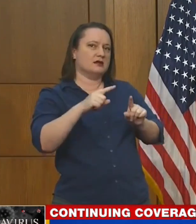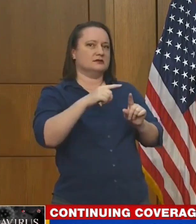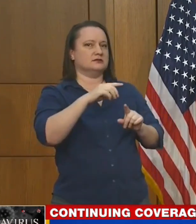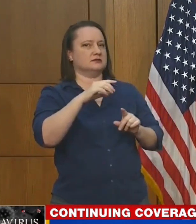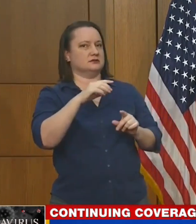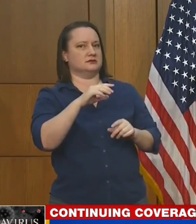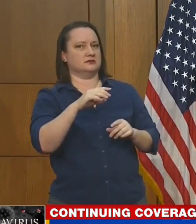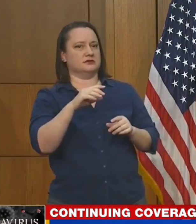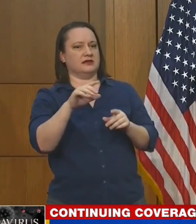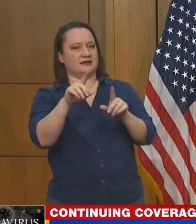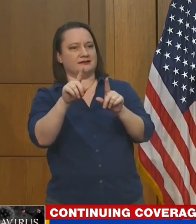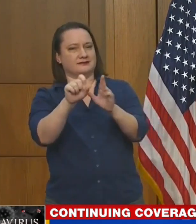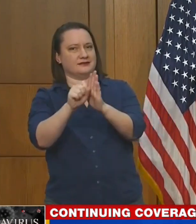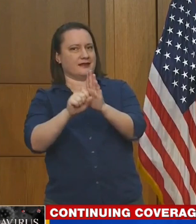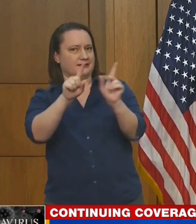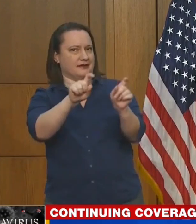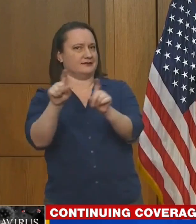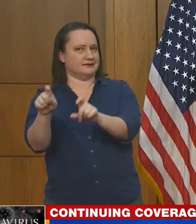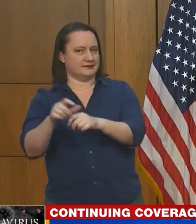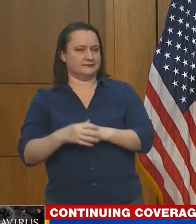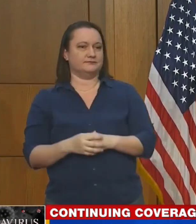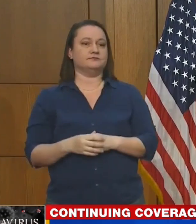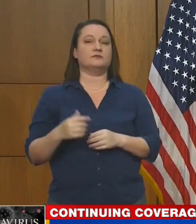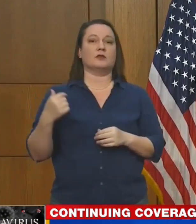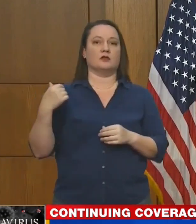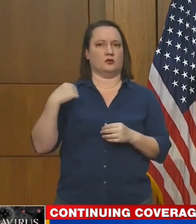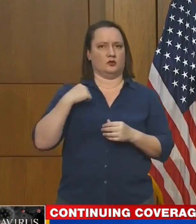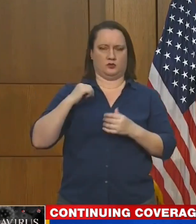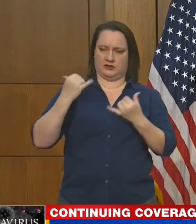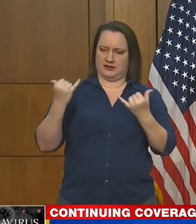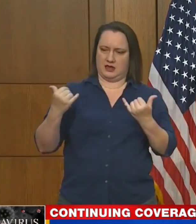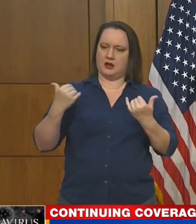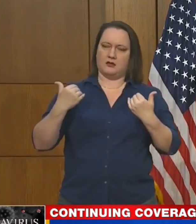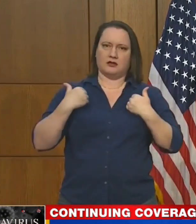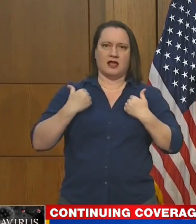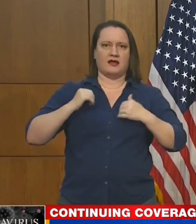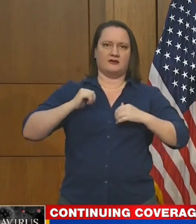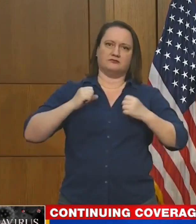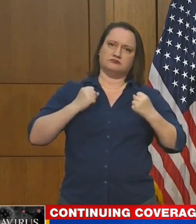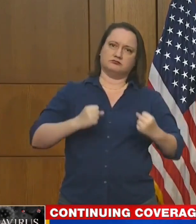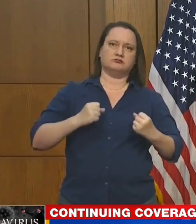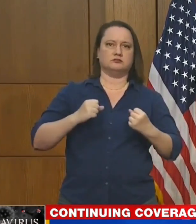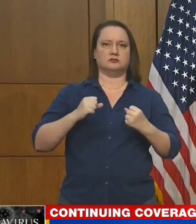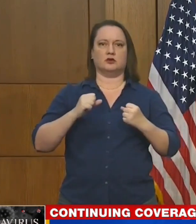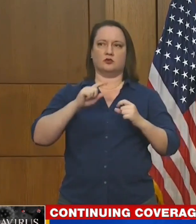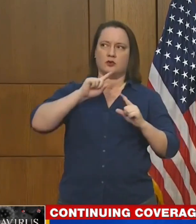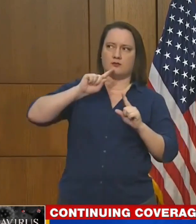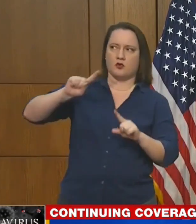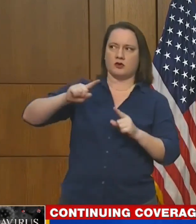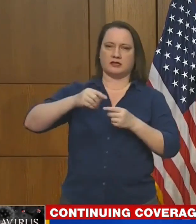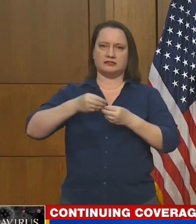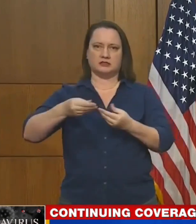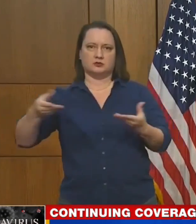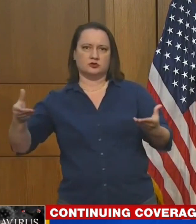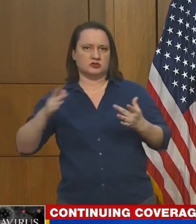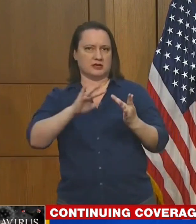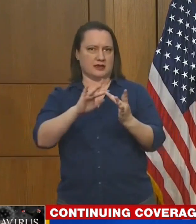TO SUPPORT THE STATE COVID RESPONSE AND TESTING. WE HAVE ESTABLISHED A ROBUST REPORTING